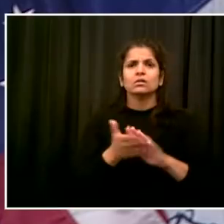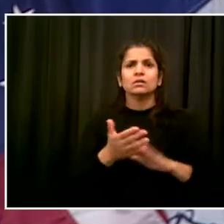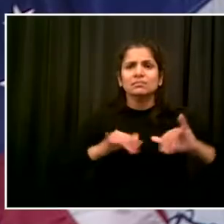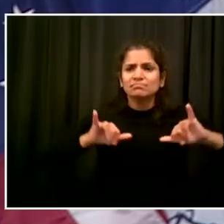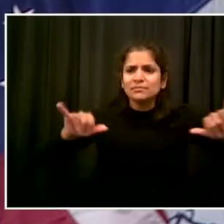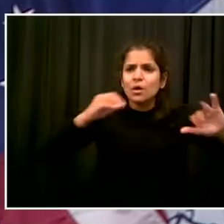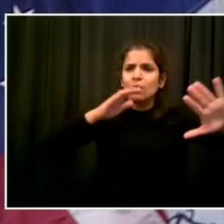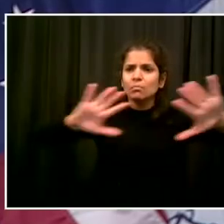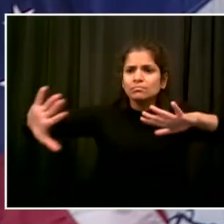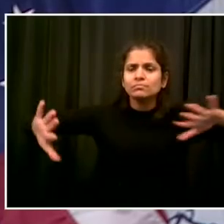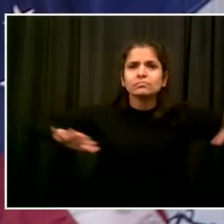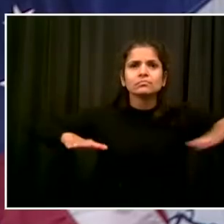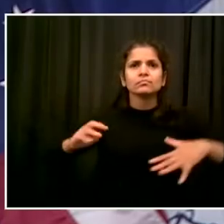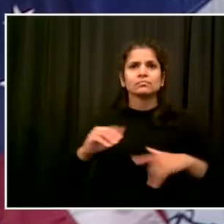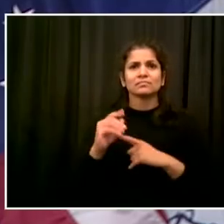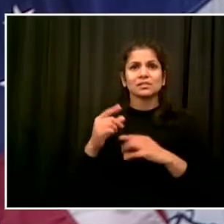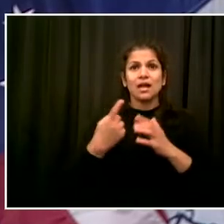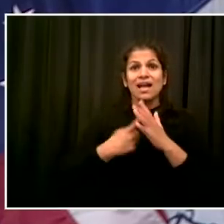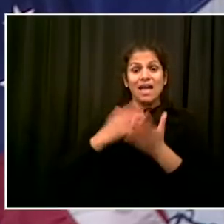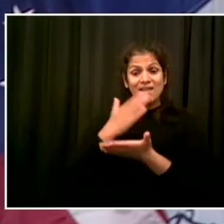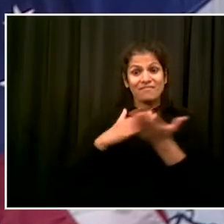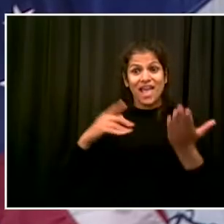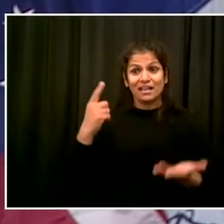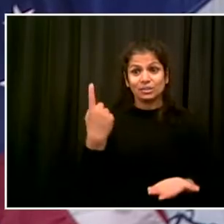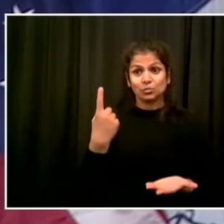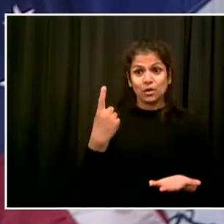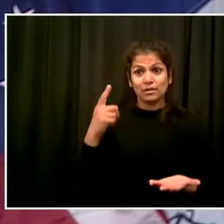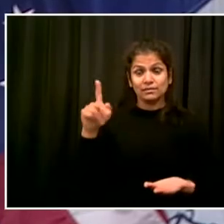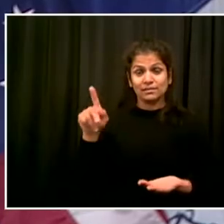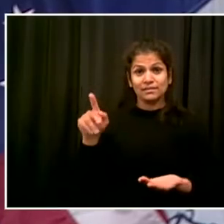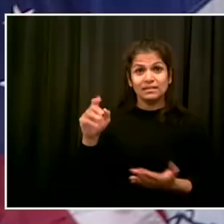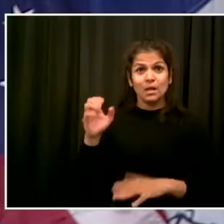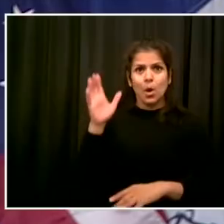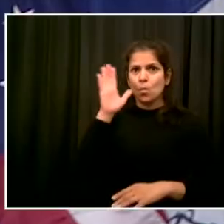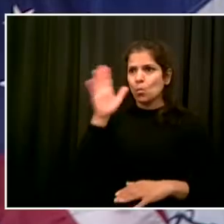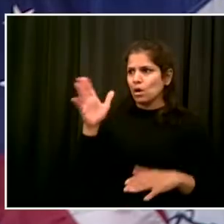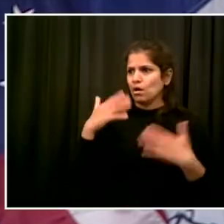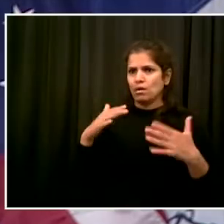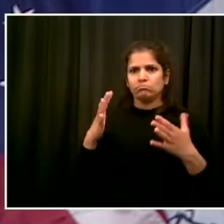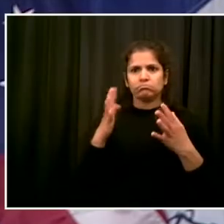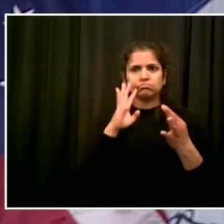WE START TO REOPEN IS THT A STRONG TEST AND